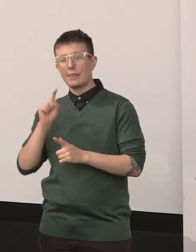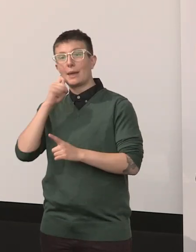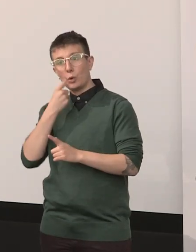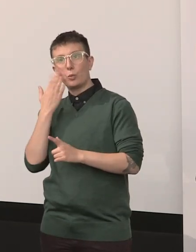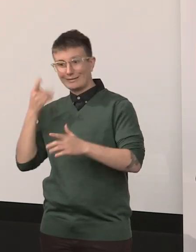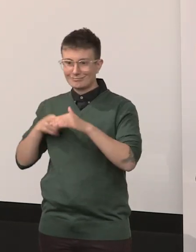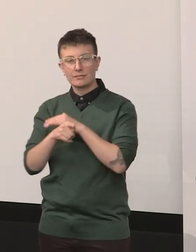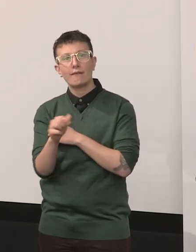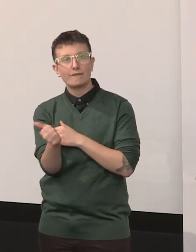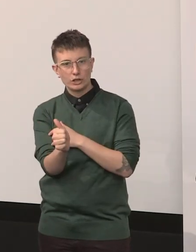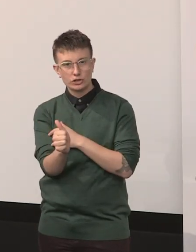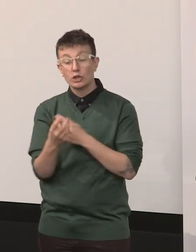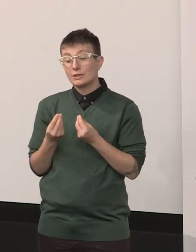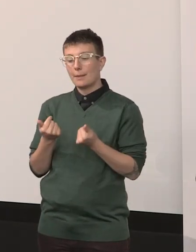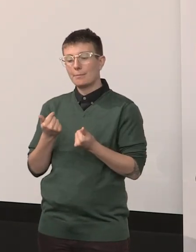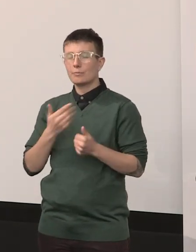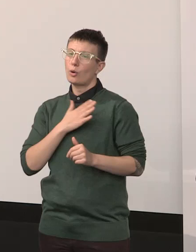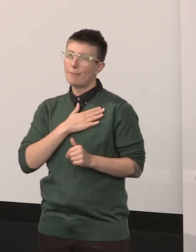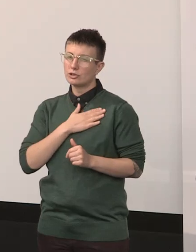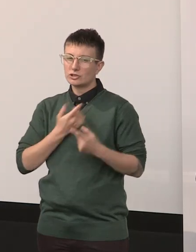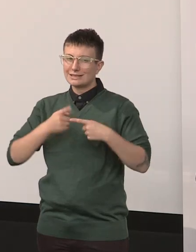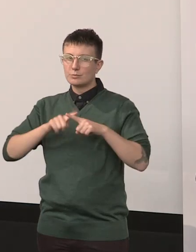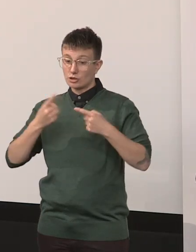been required to get a test